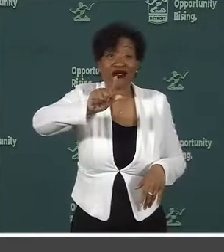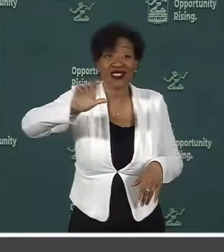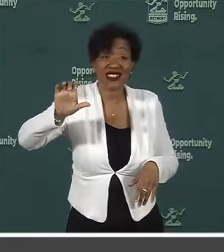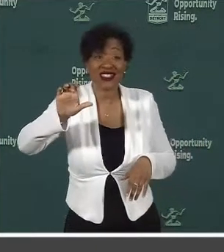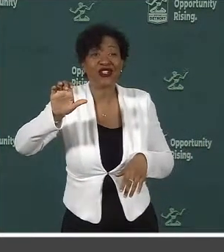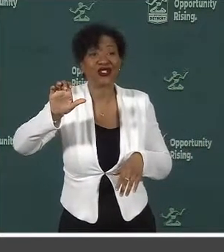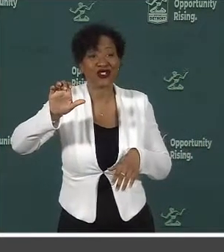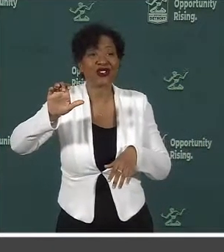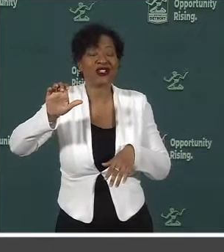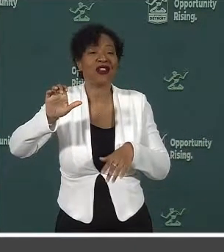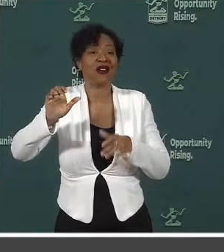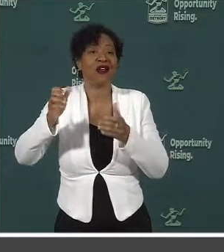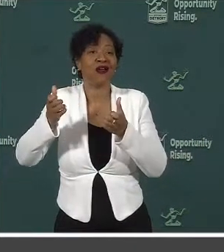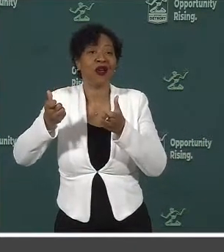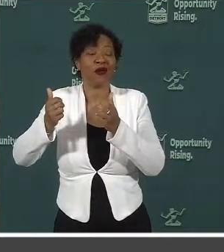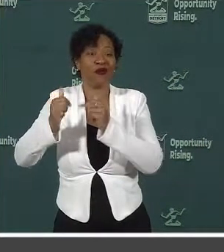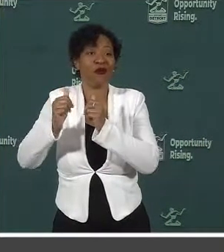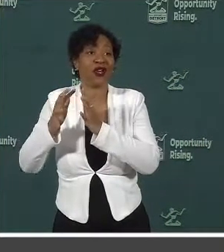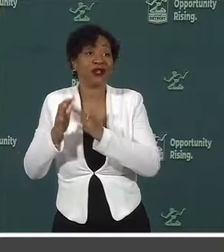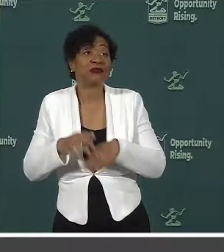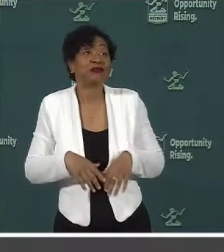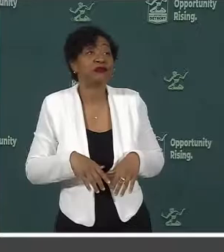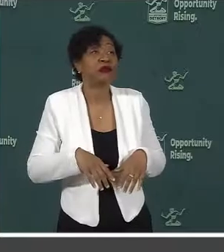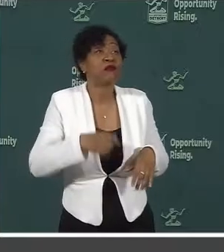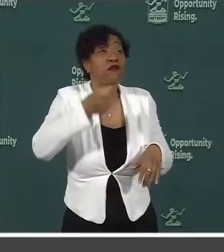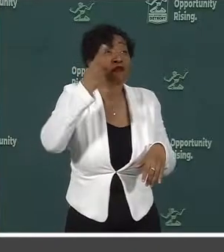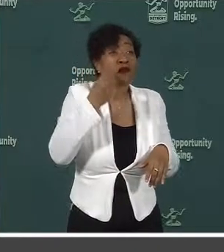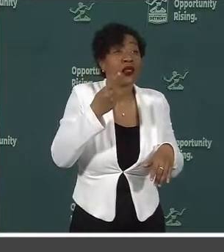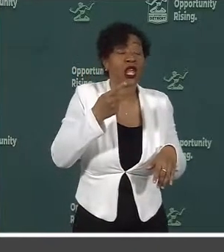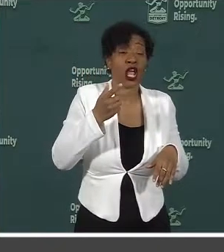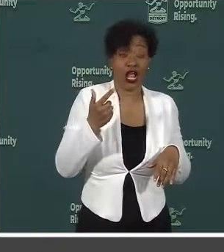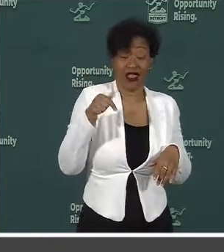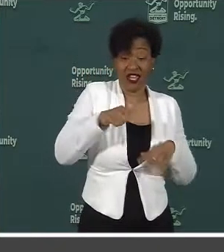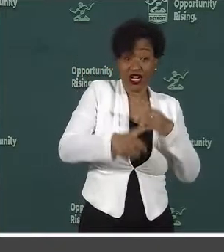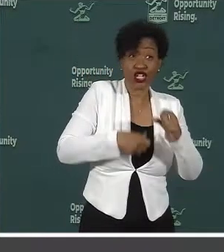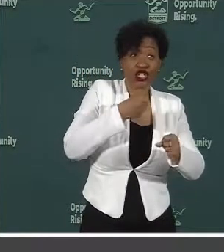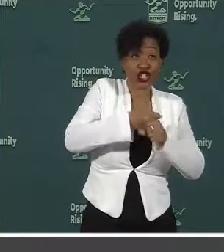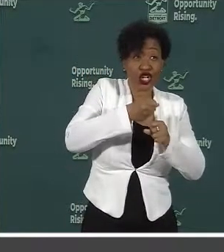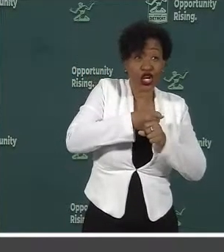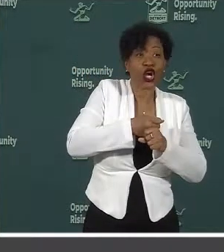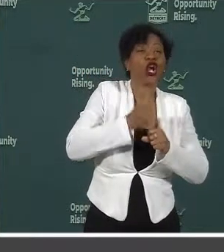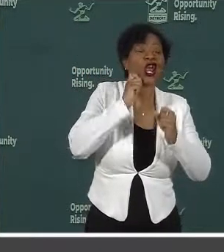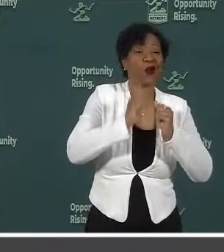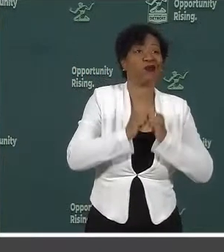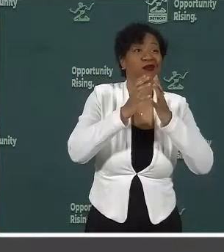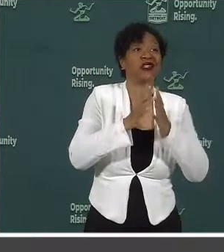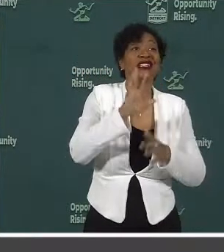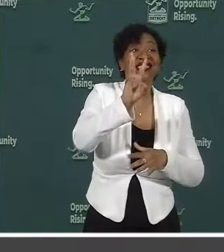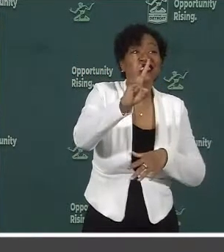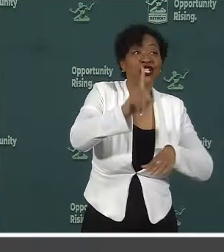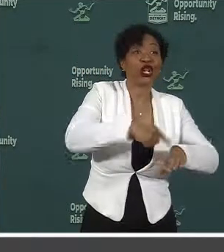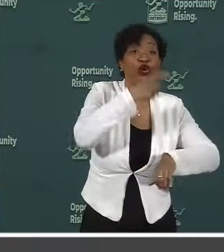YEAR AND COMPLETE RENOVATION AND I LOVE THIS SIX LONG TIME DETROITERS EMMETT AND RICHARD